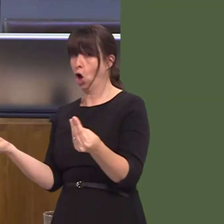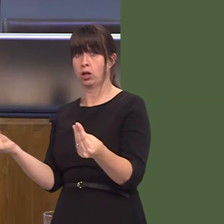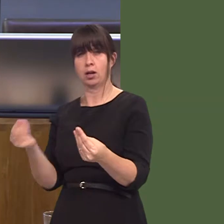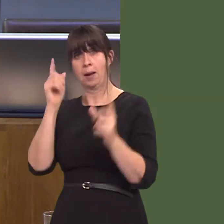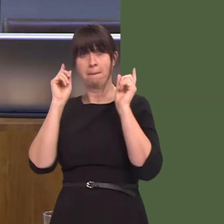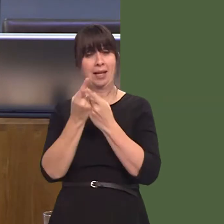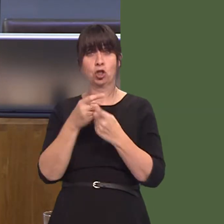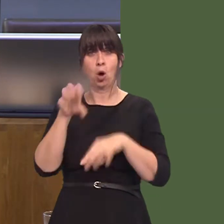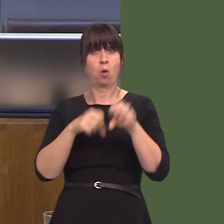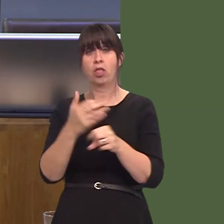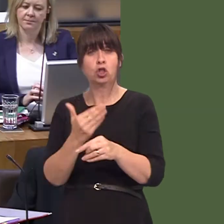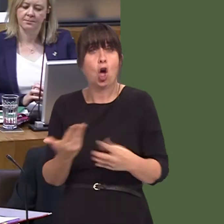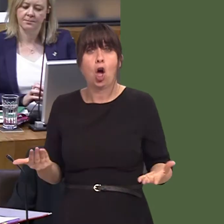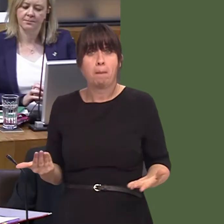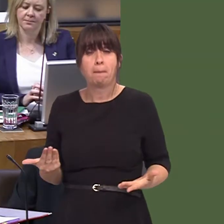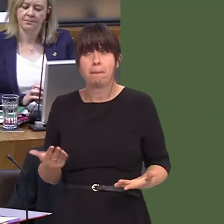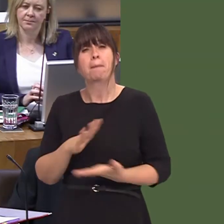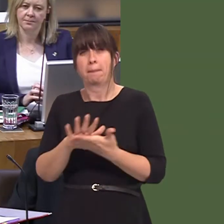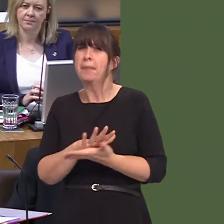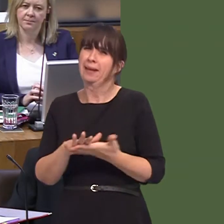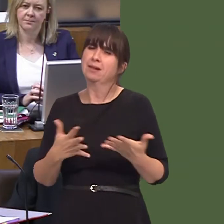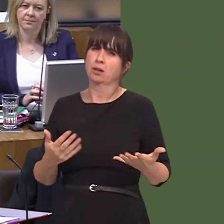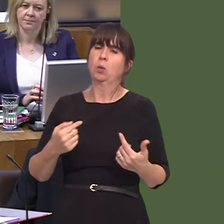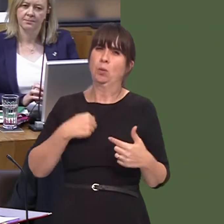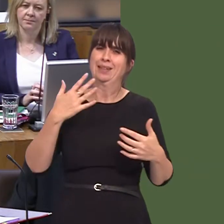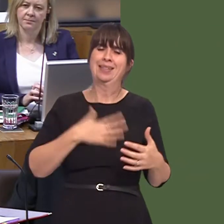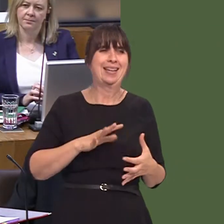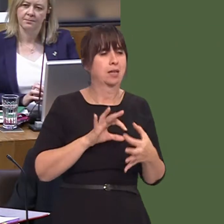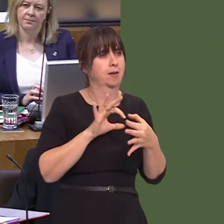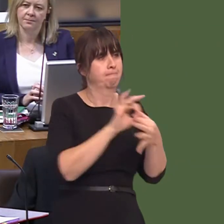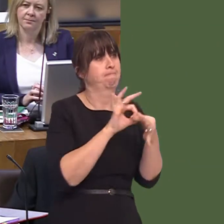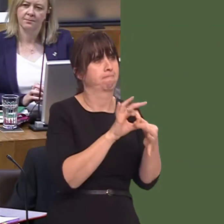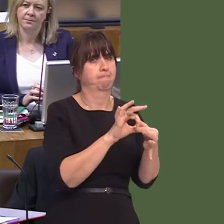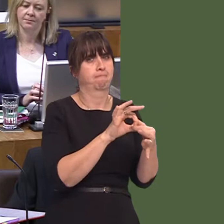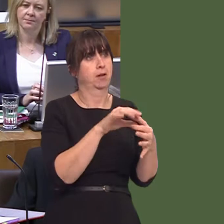The reality is we need to have the closest possible trading relationship with one of